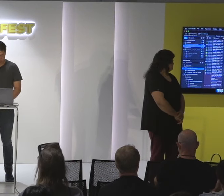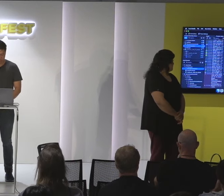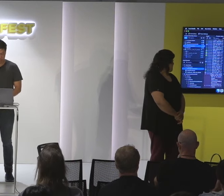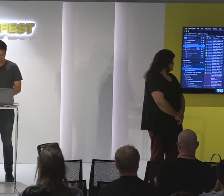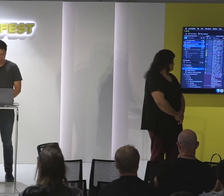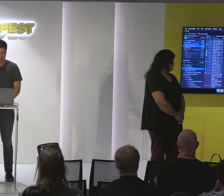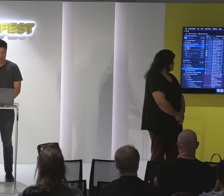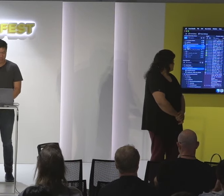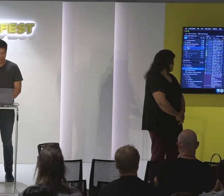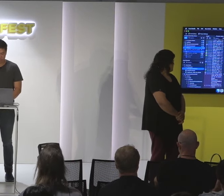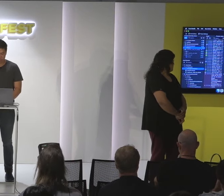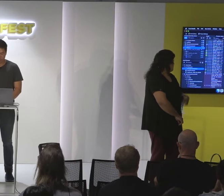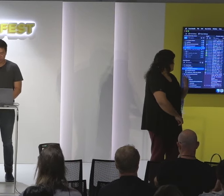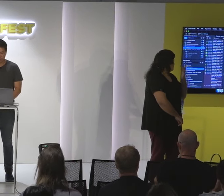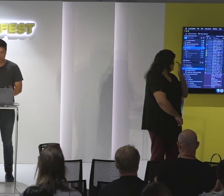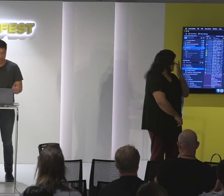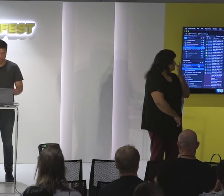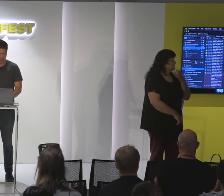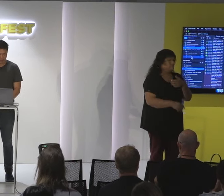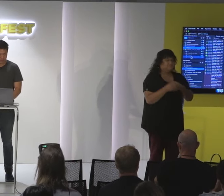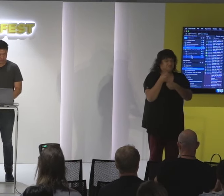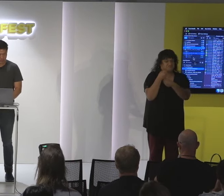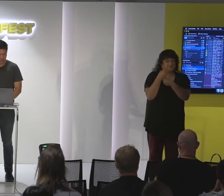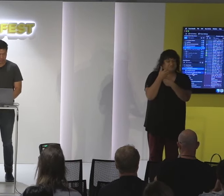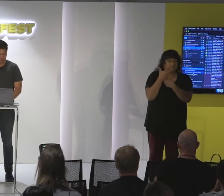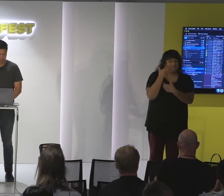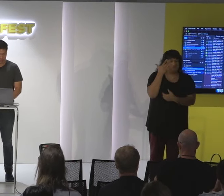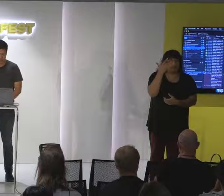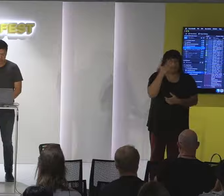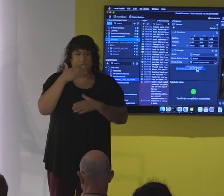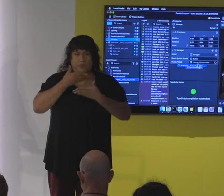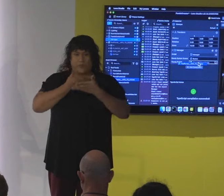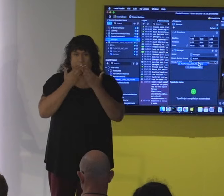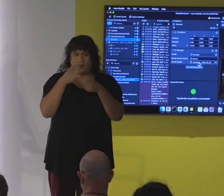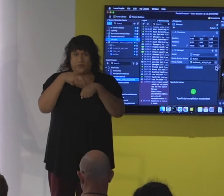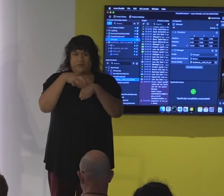It's gonna yell at me, because we don't have a reference to this yet. So, let's add that in.